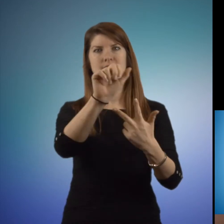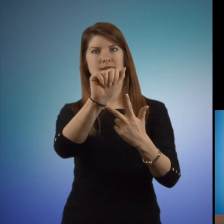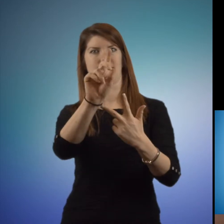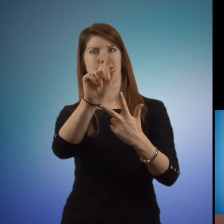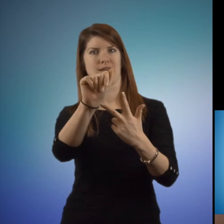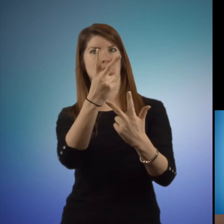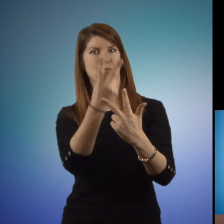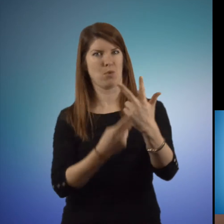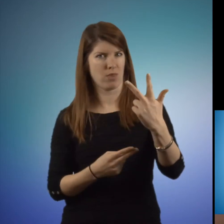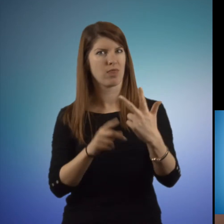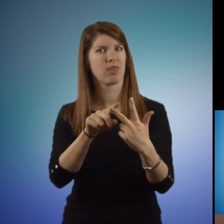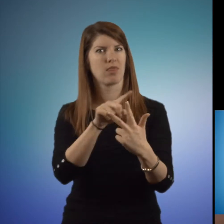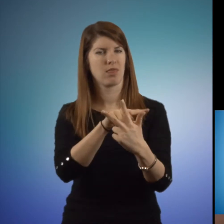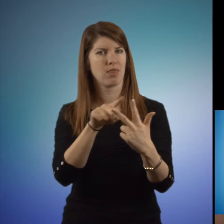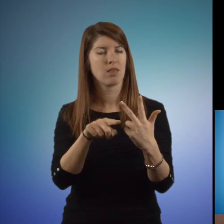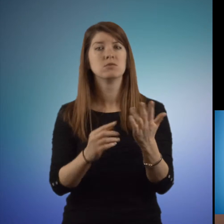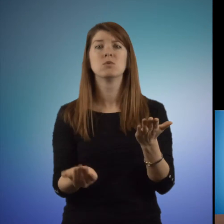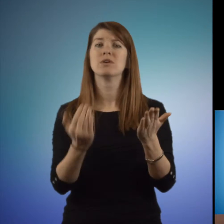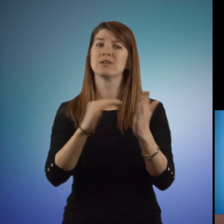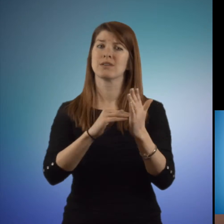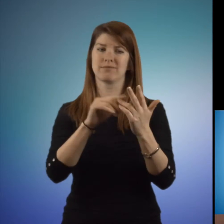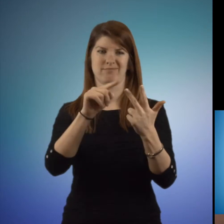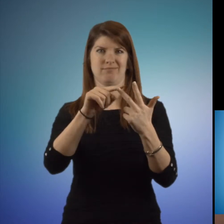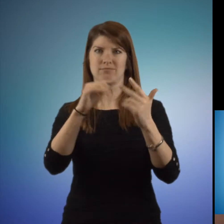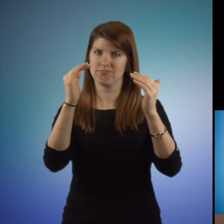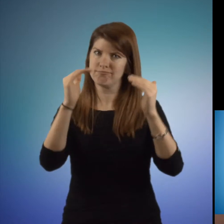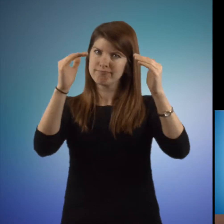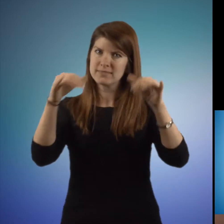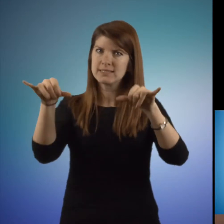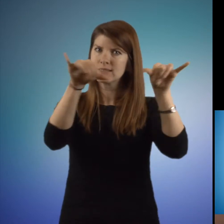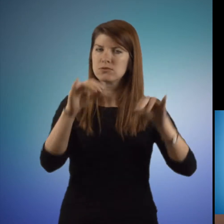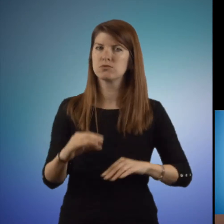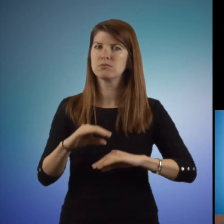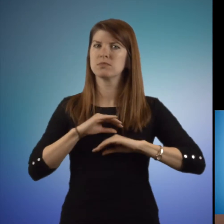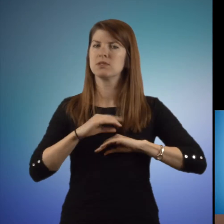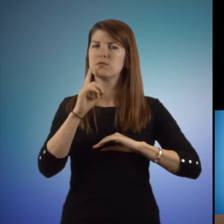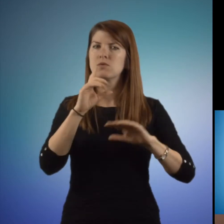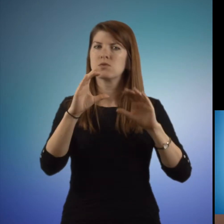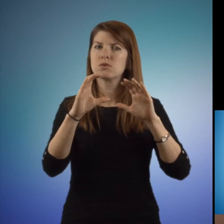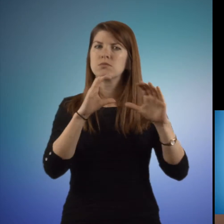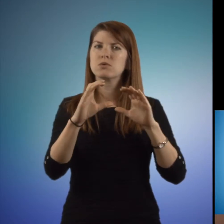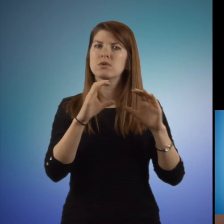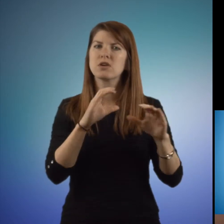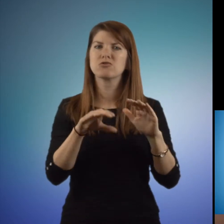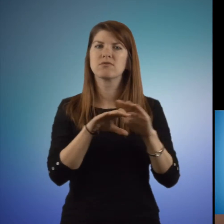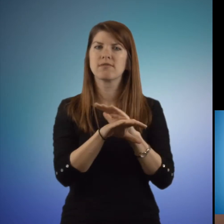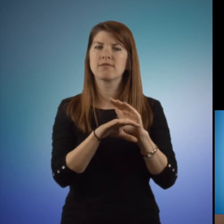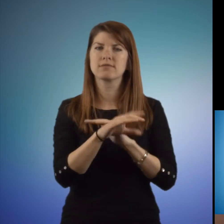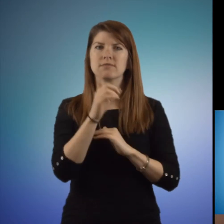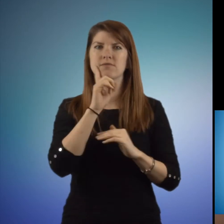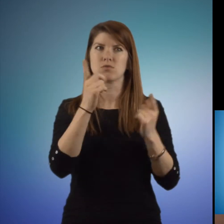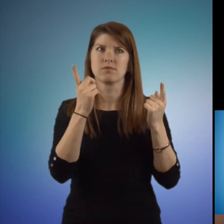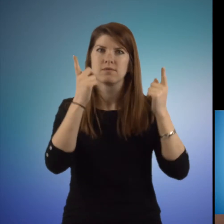So, again, we have a higher standard to meet for communication access or effective communication